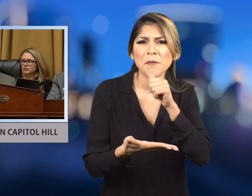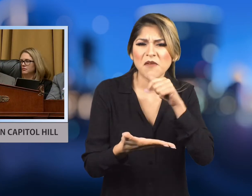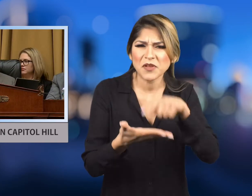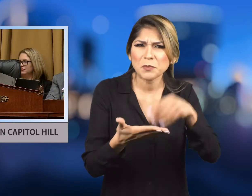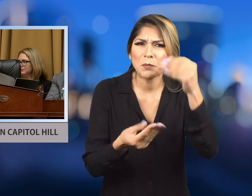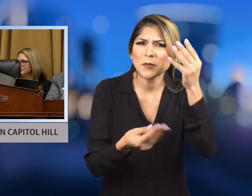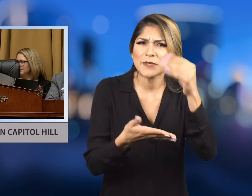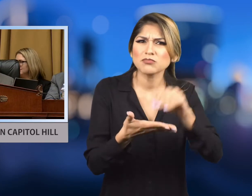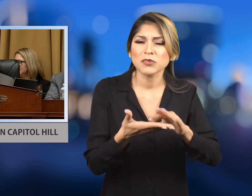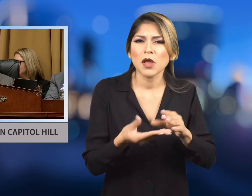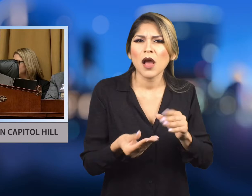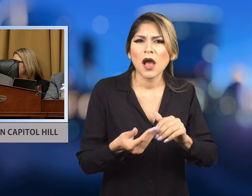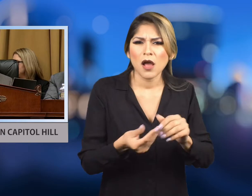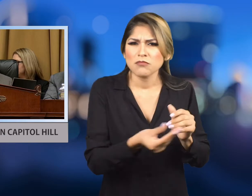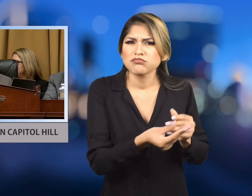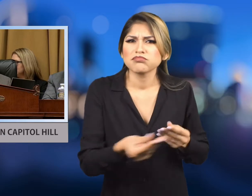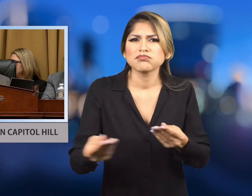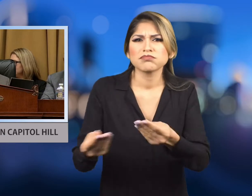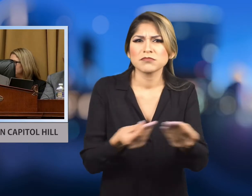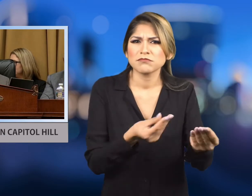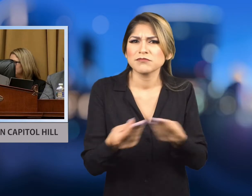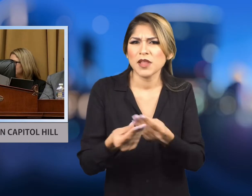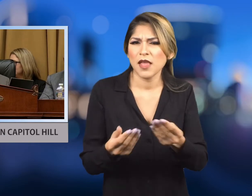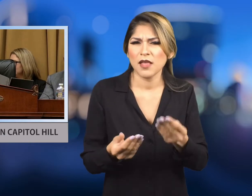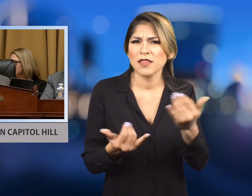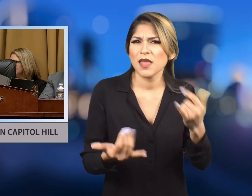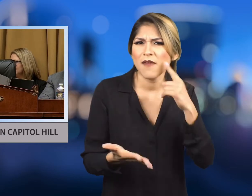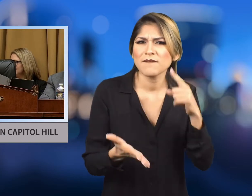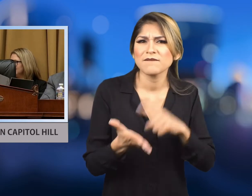classified documents when she was Secretary of State.